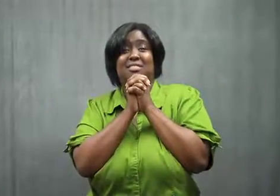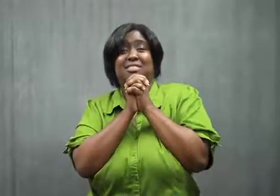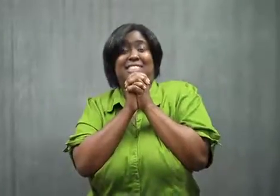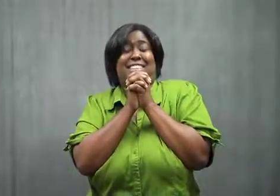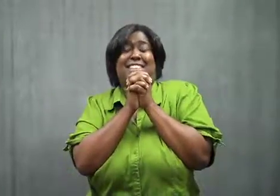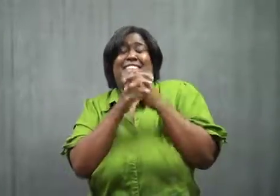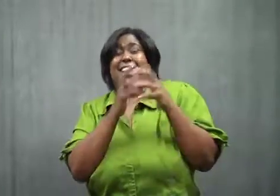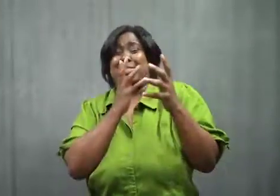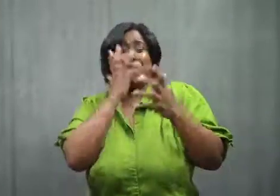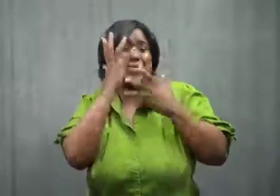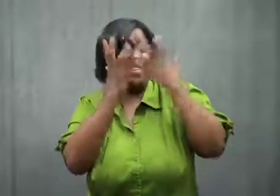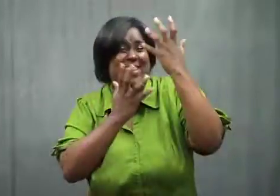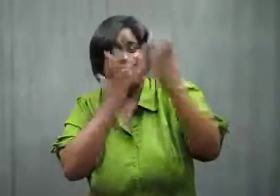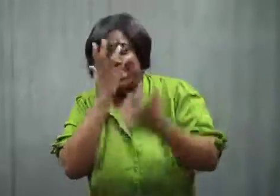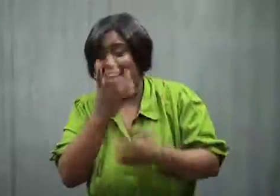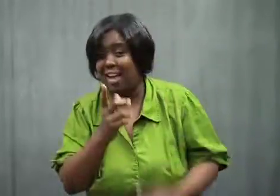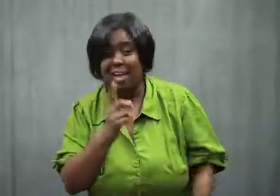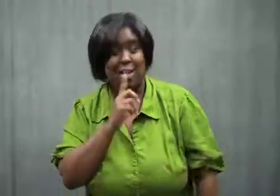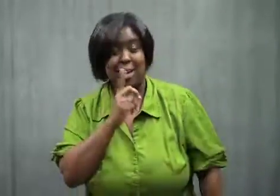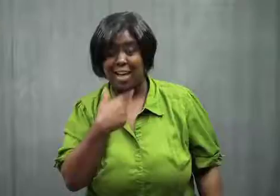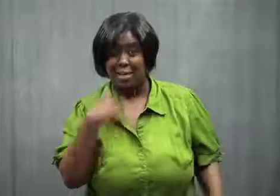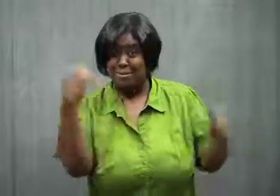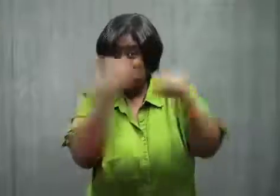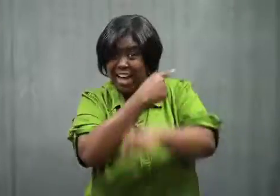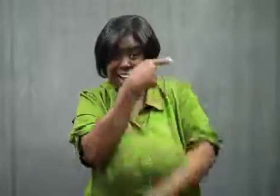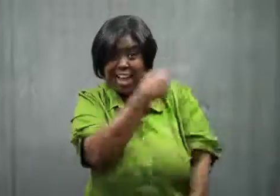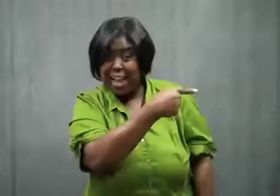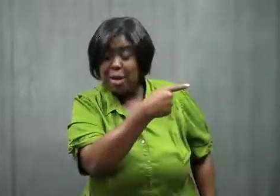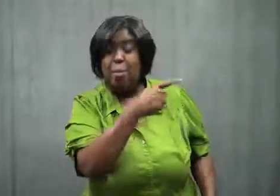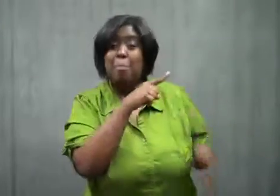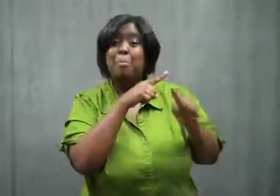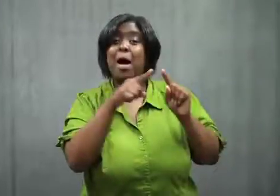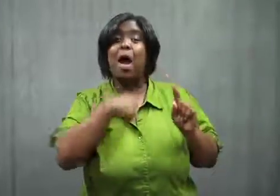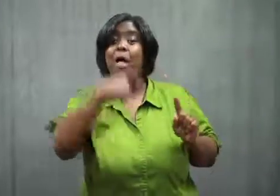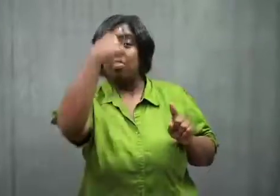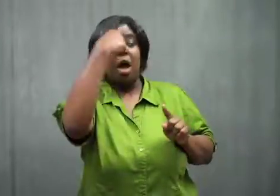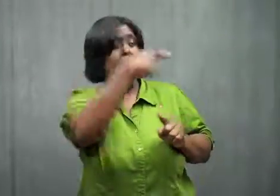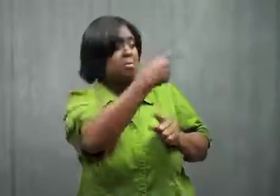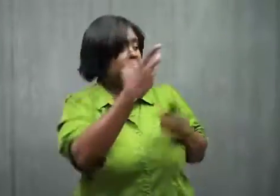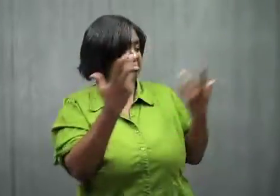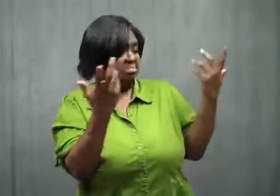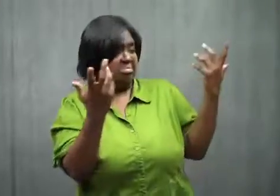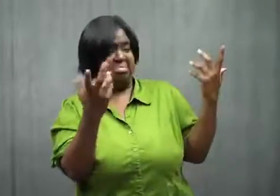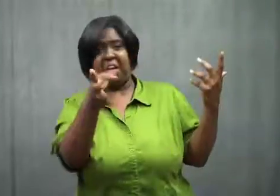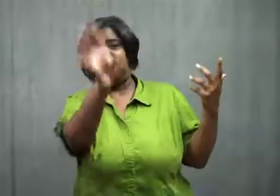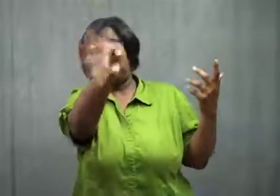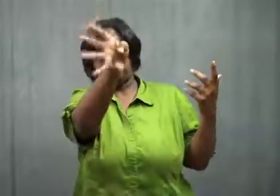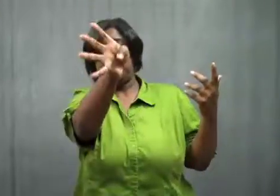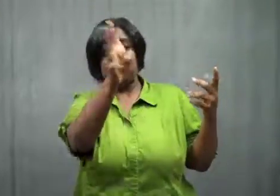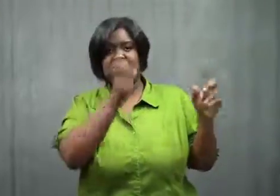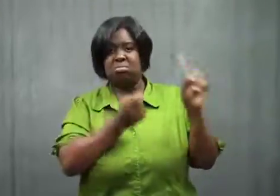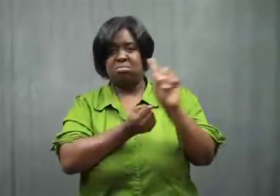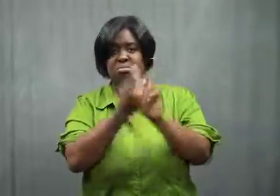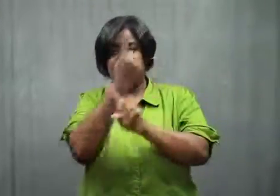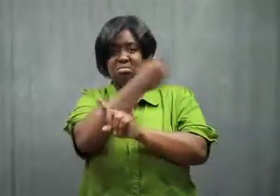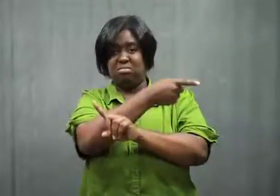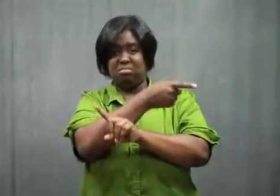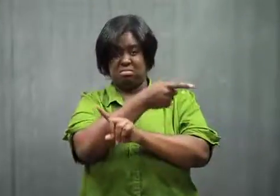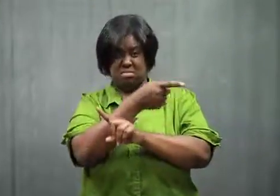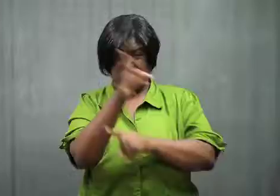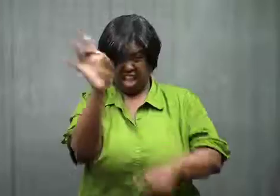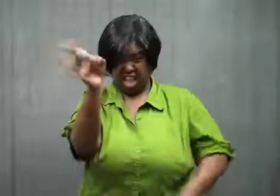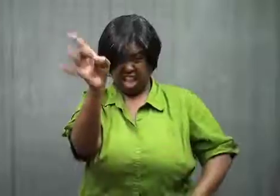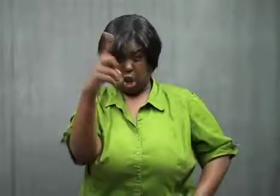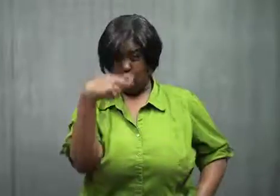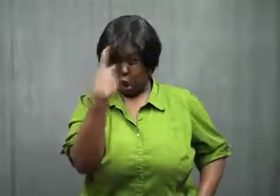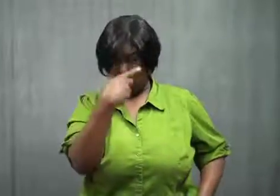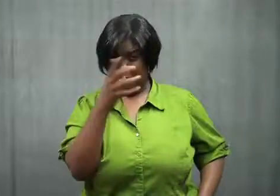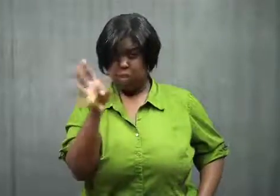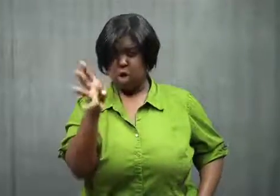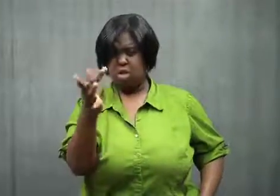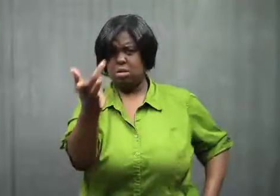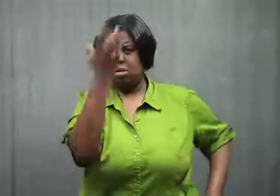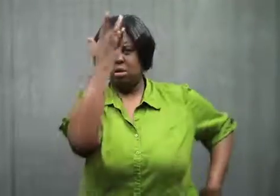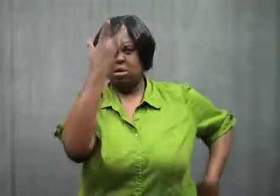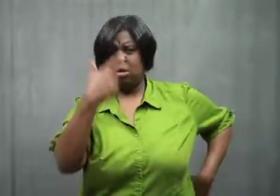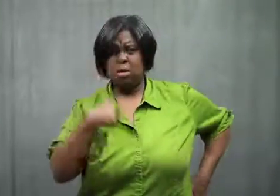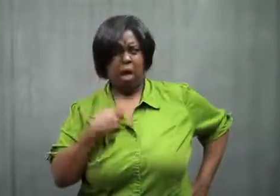I was so embarrassed. I had been fighting him off.